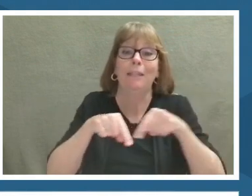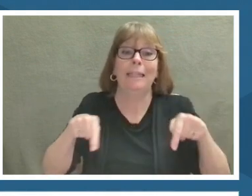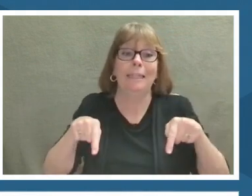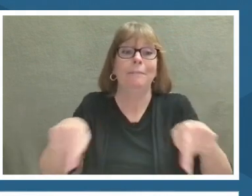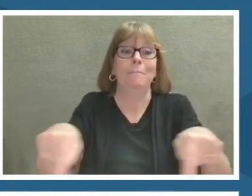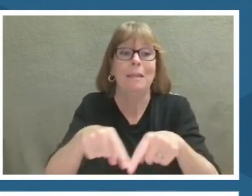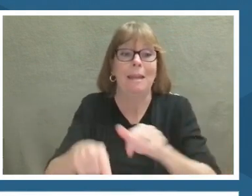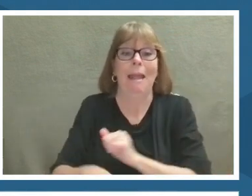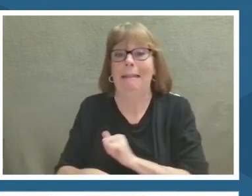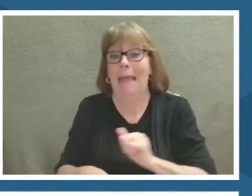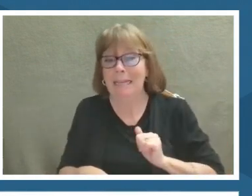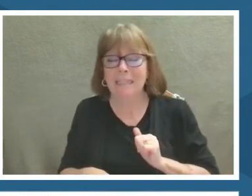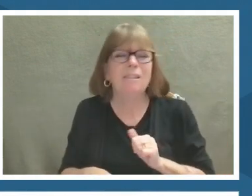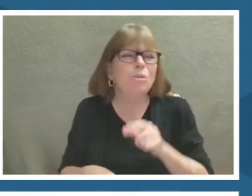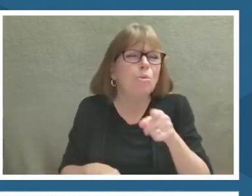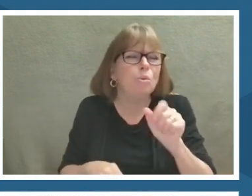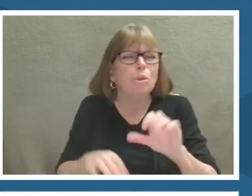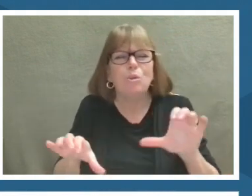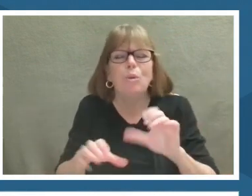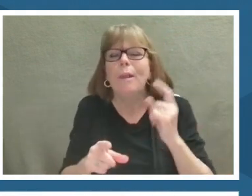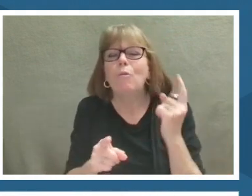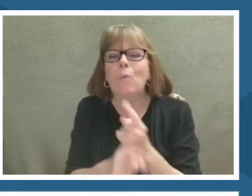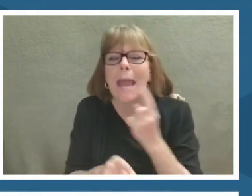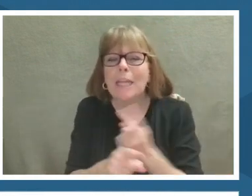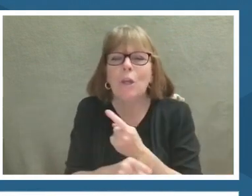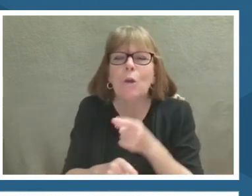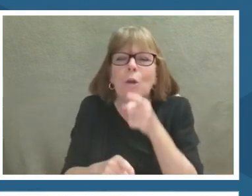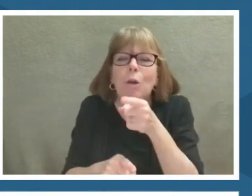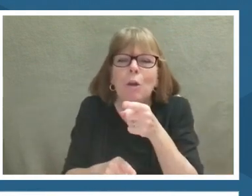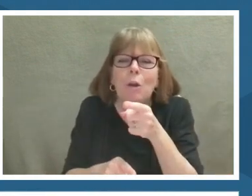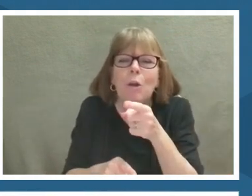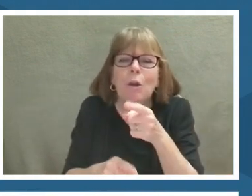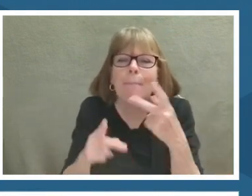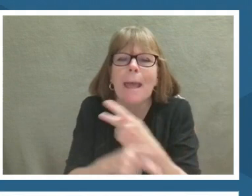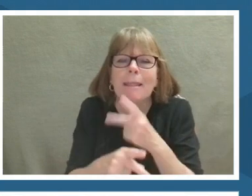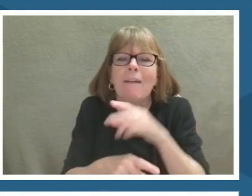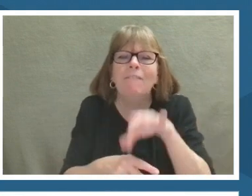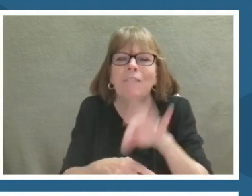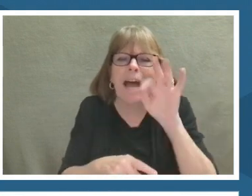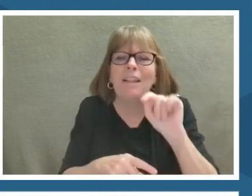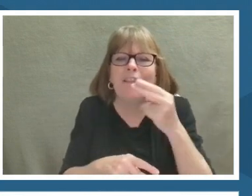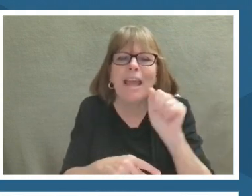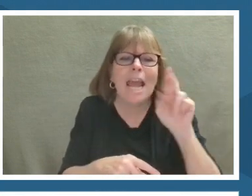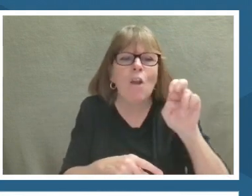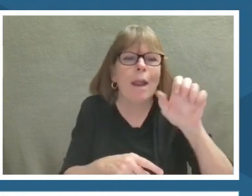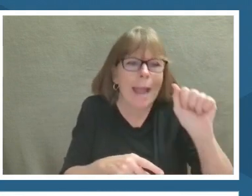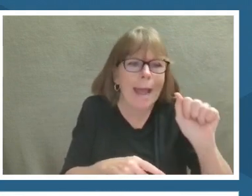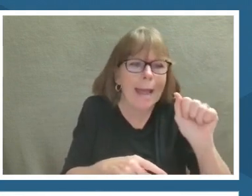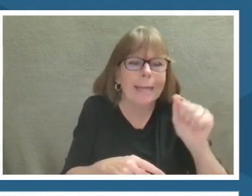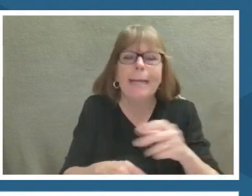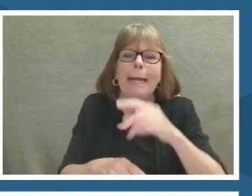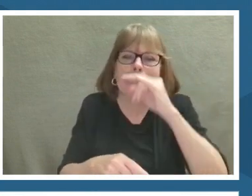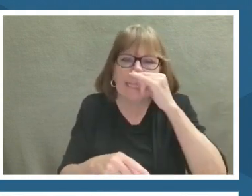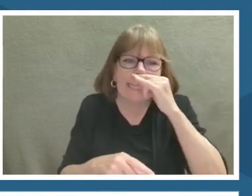disciplinary route and just find the area of her garden that would take two seconds the kids would multiply it